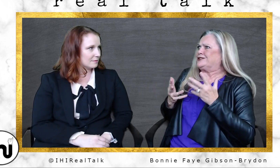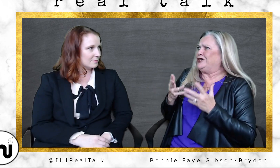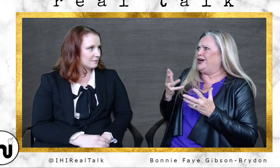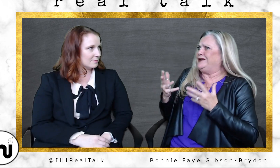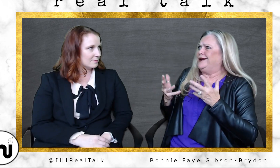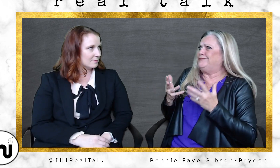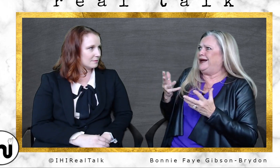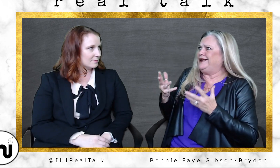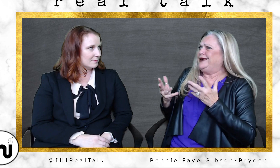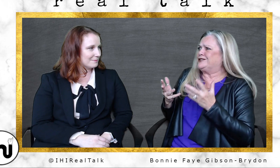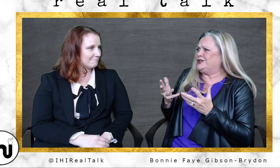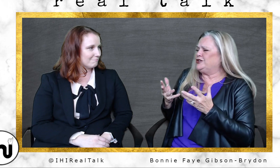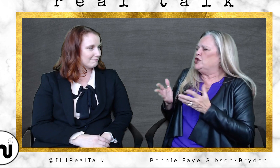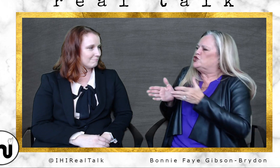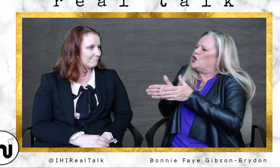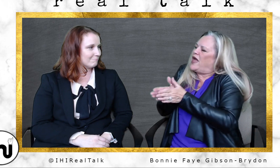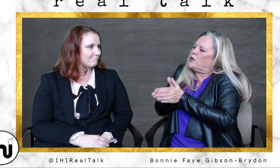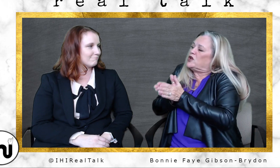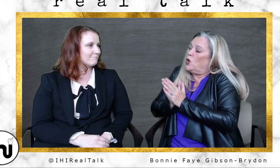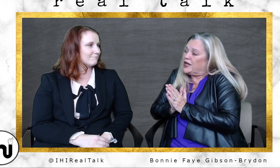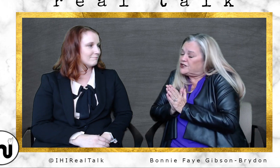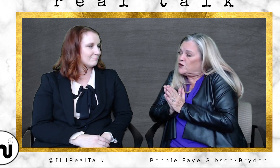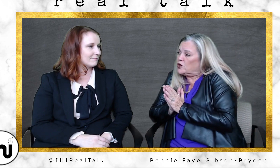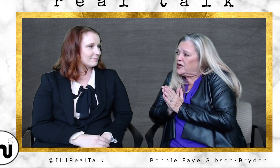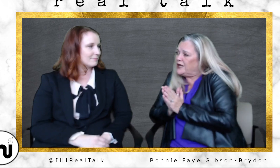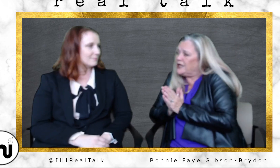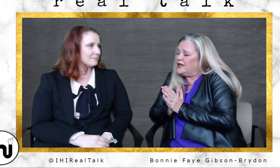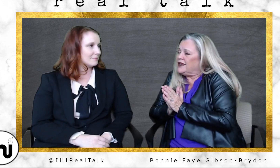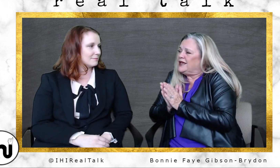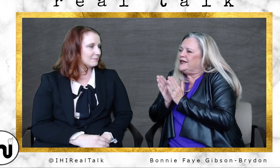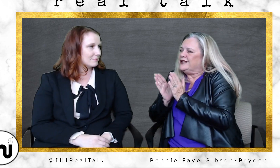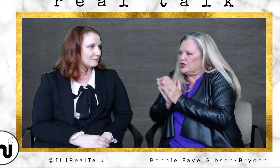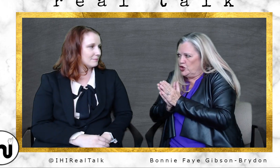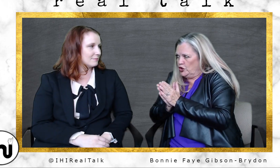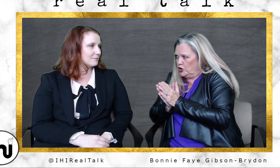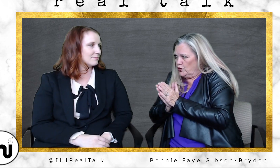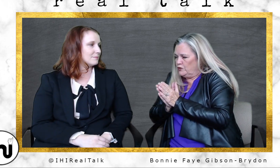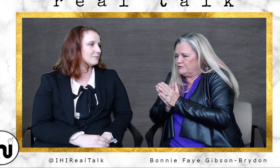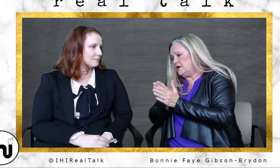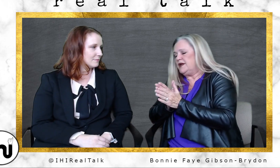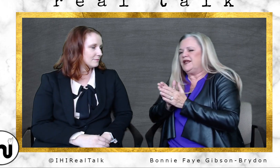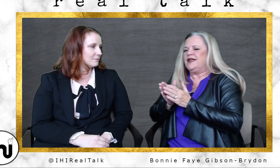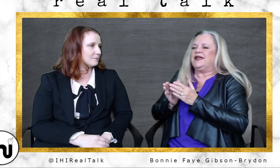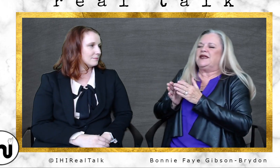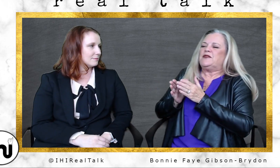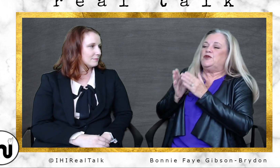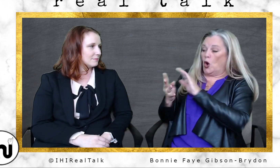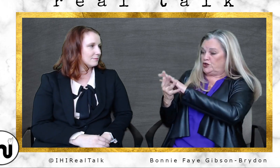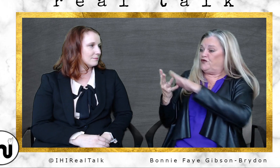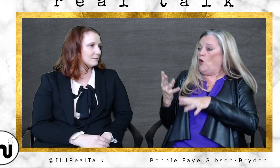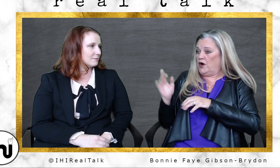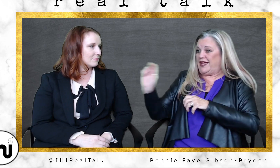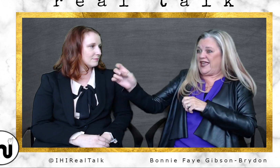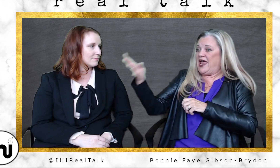good, but it's good." So that request for reading is new. Those four that came up